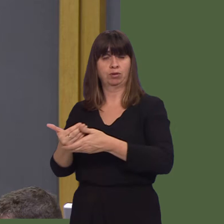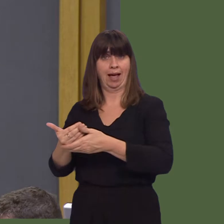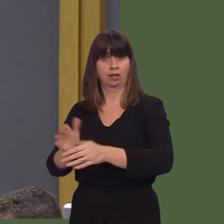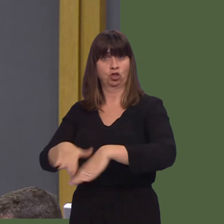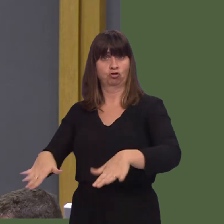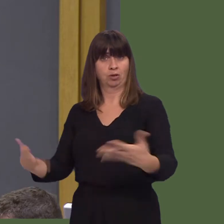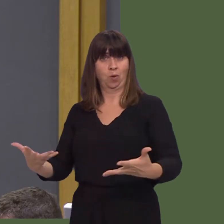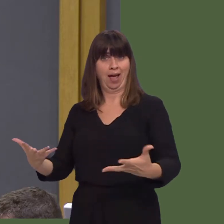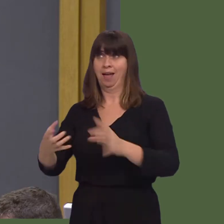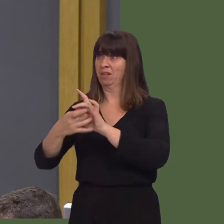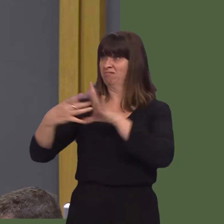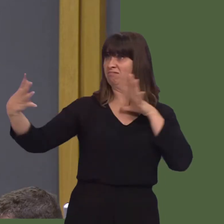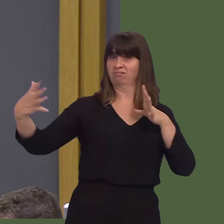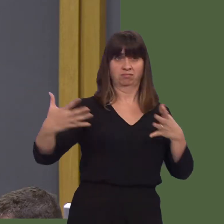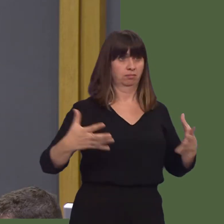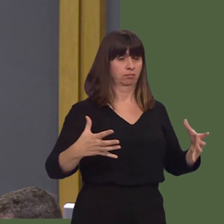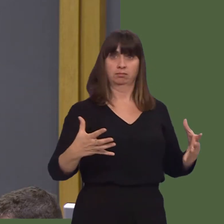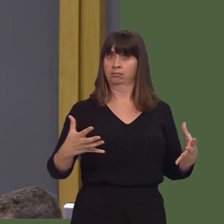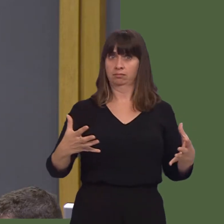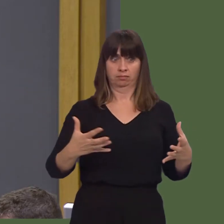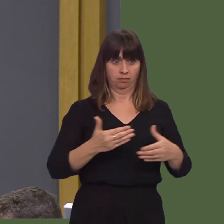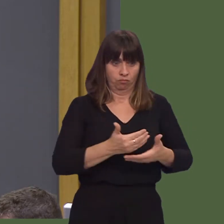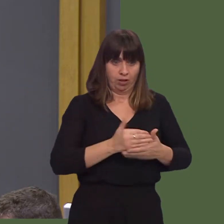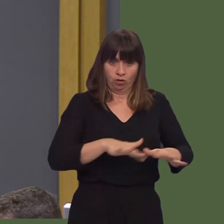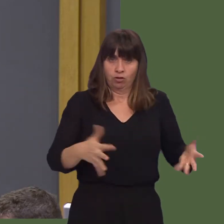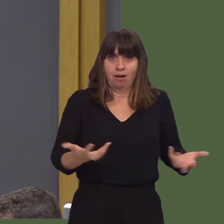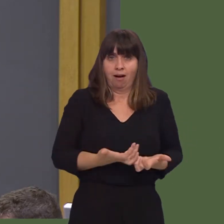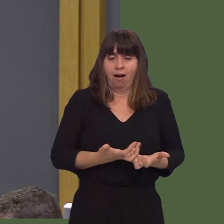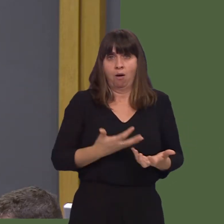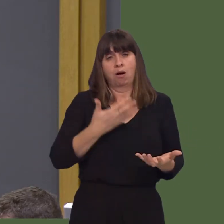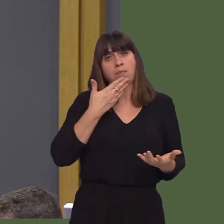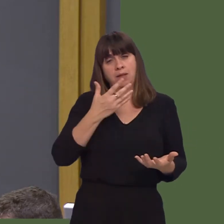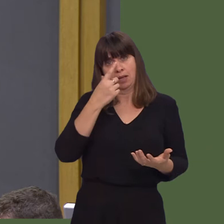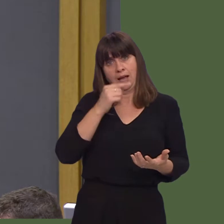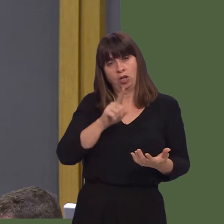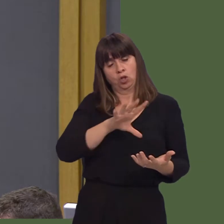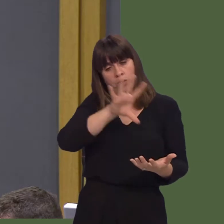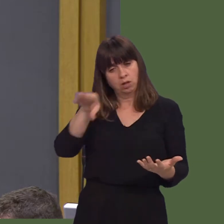Will your Government therefore consider incorporating the rights of children under the convention